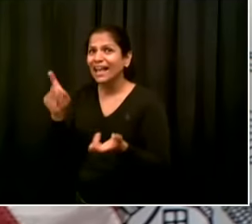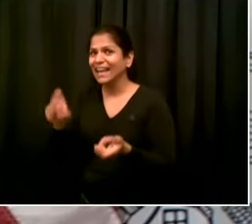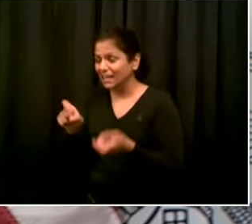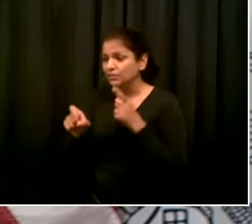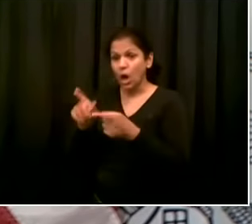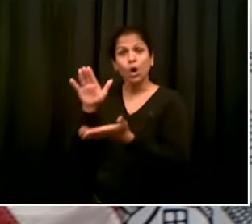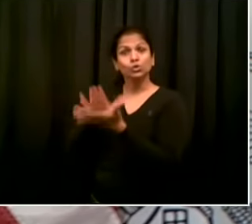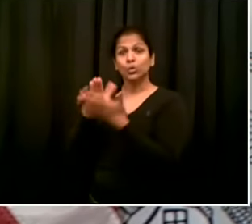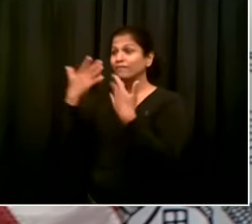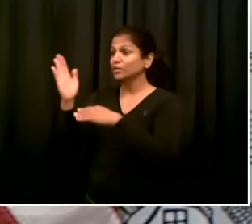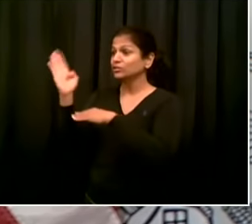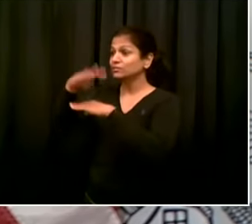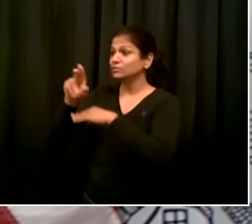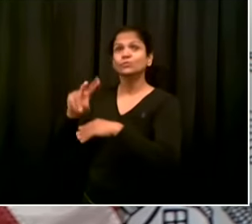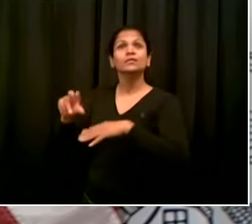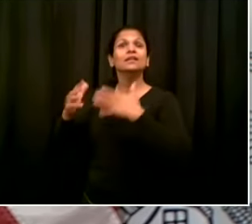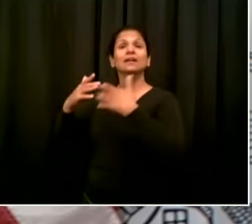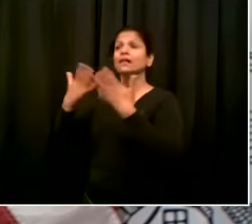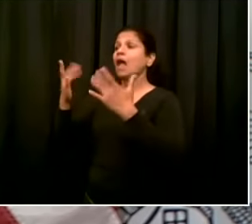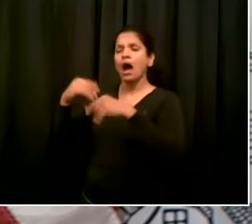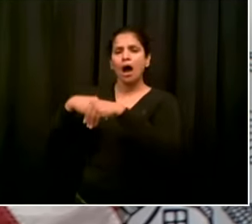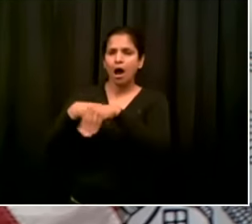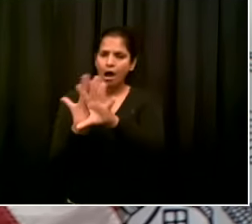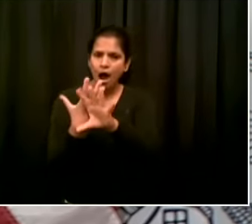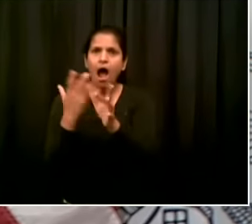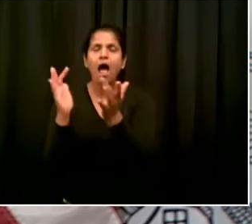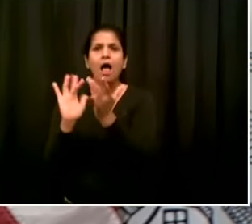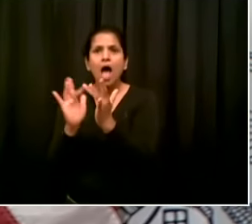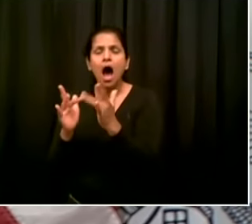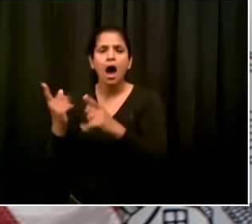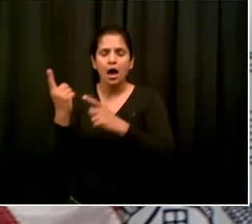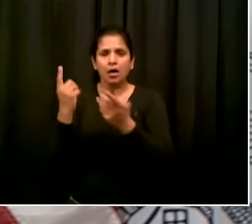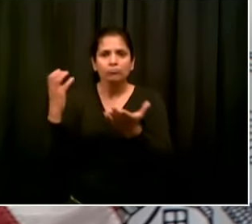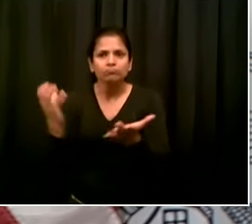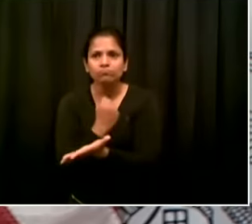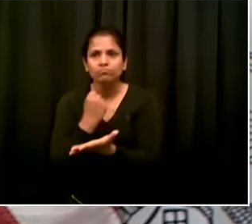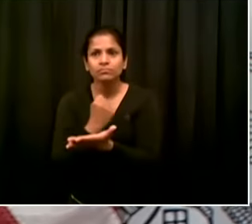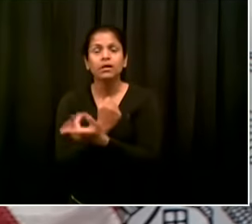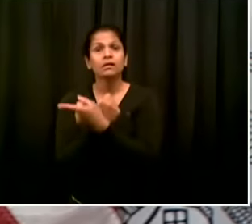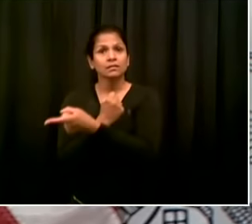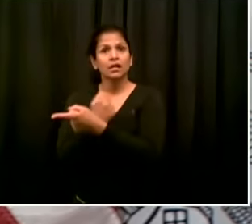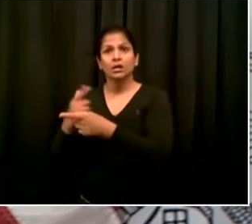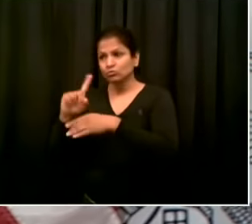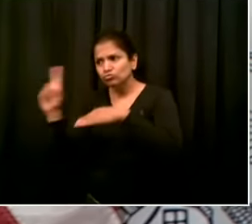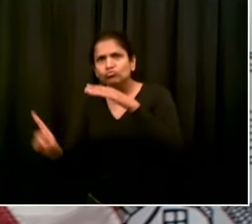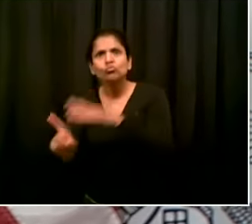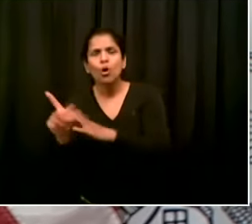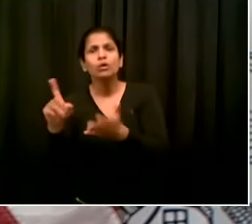WE NEED THEM AND WE OWE IT TO THE CHILDREN OF NEW